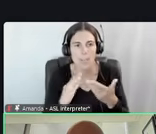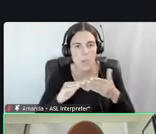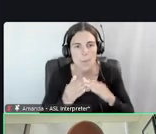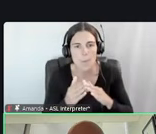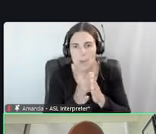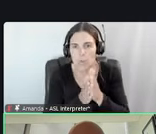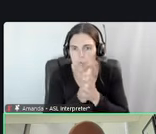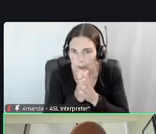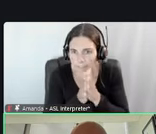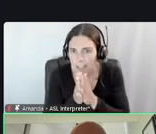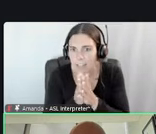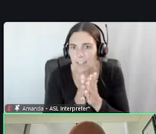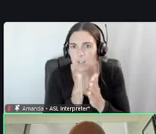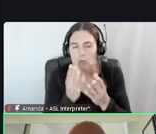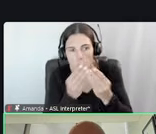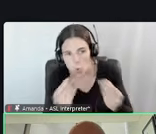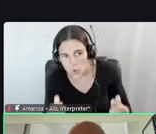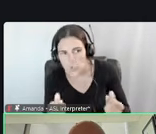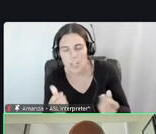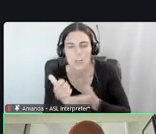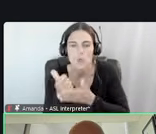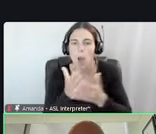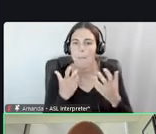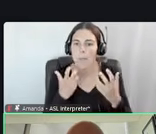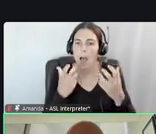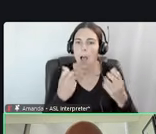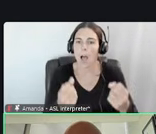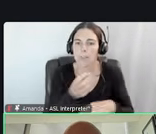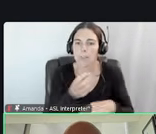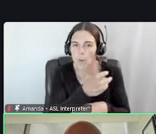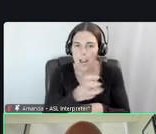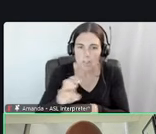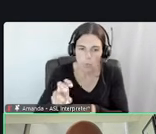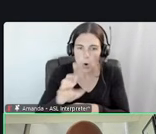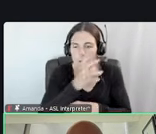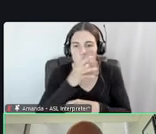health. Our hubs are vital to reaching our goal of transforming rural health because they're really